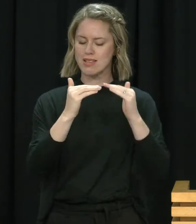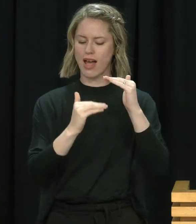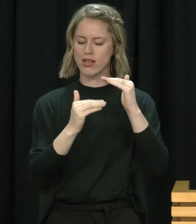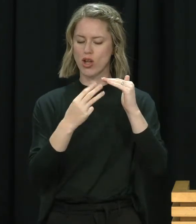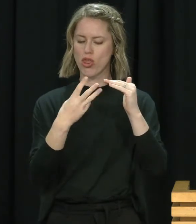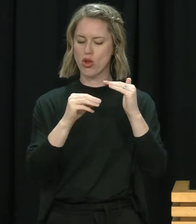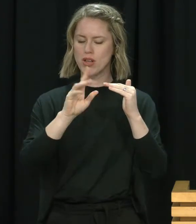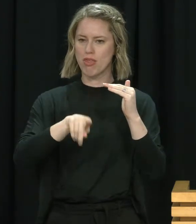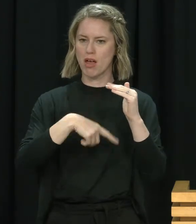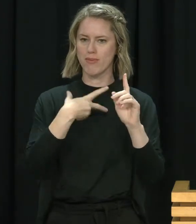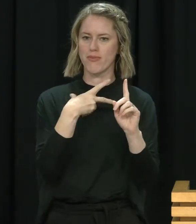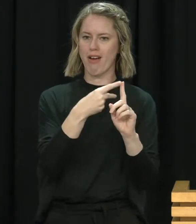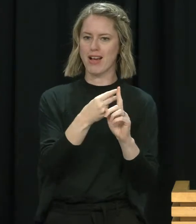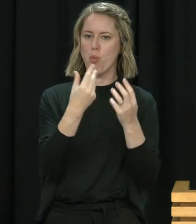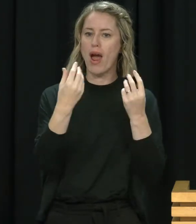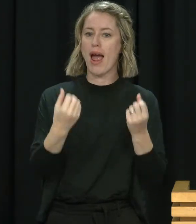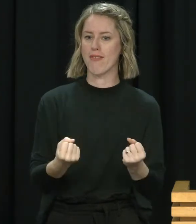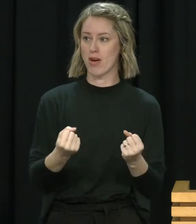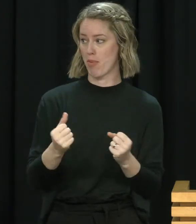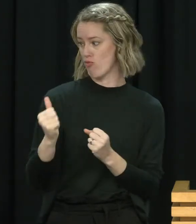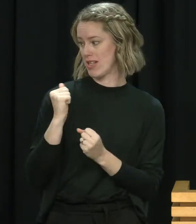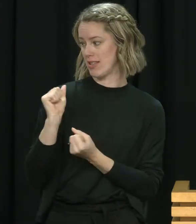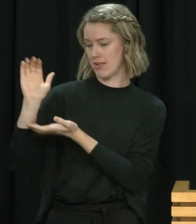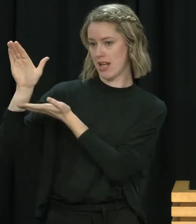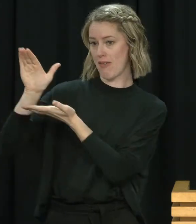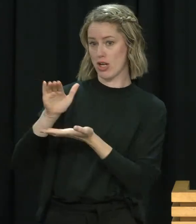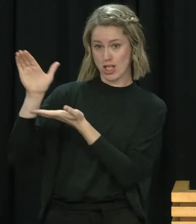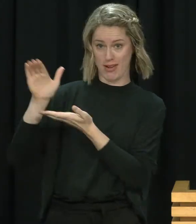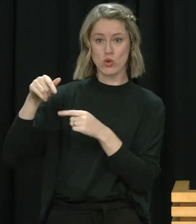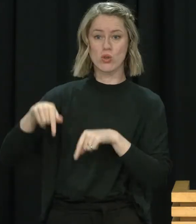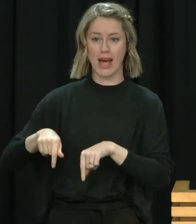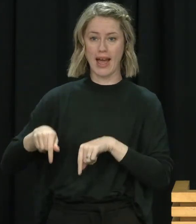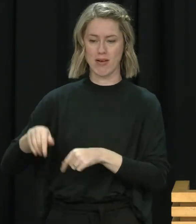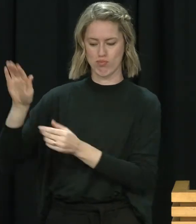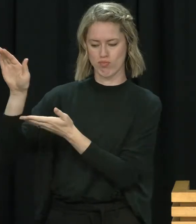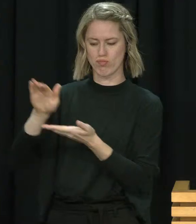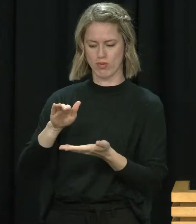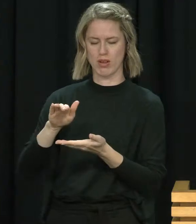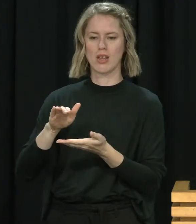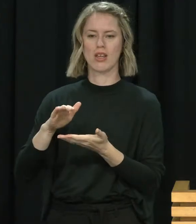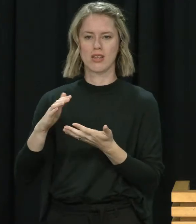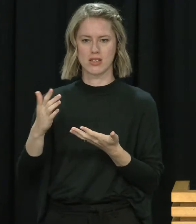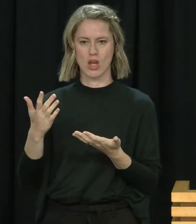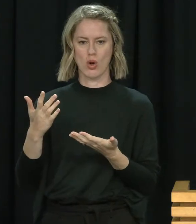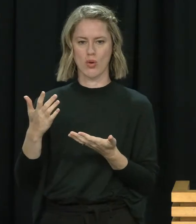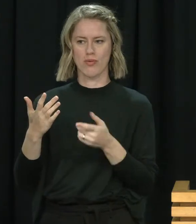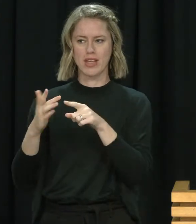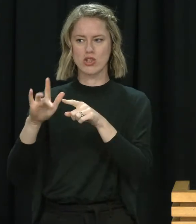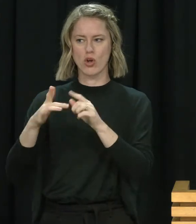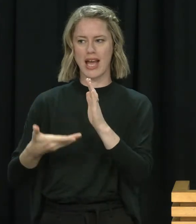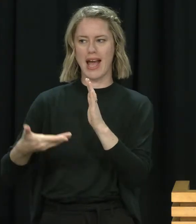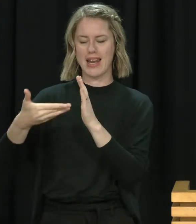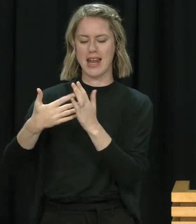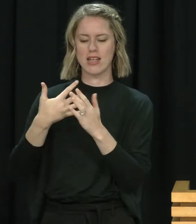The current stock level, I think, is around 30,000... Just under